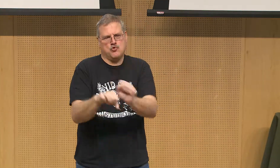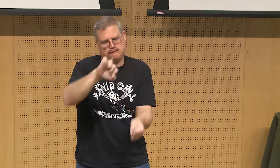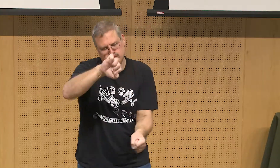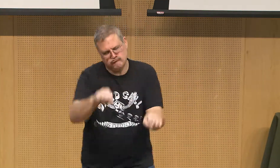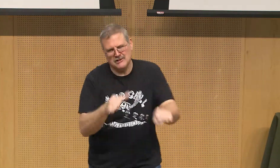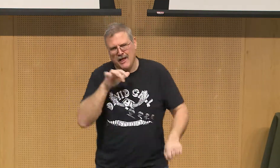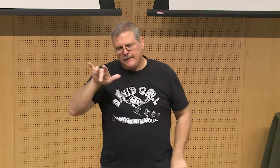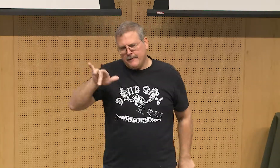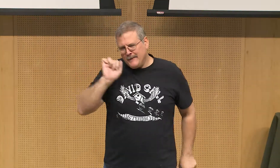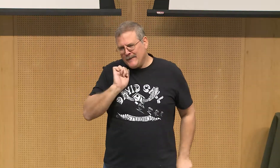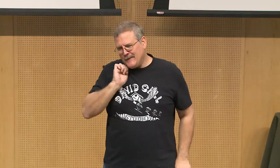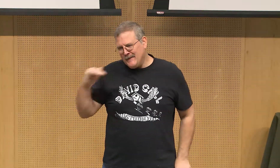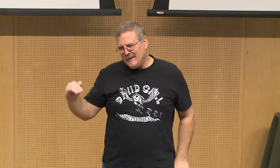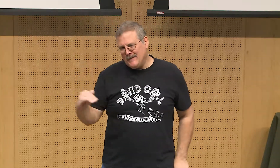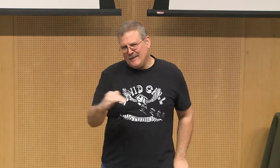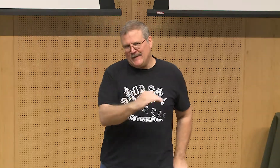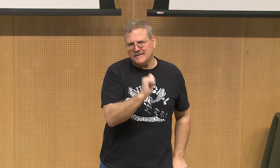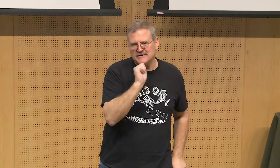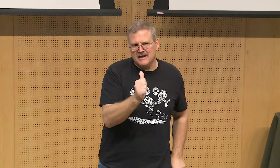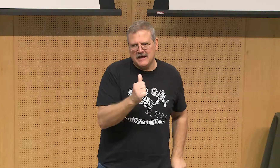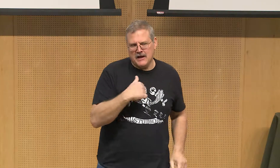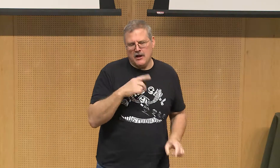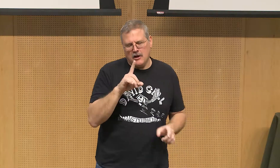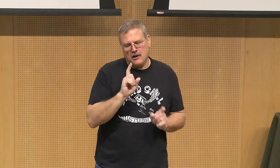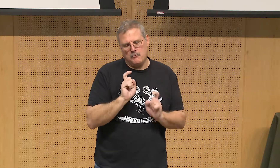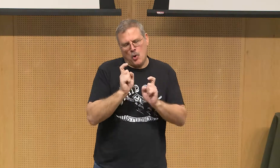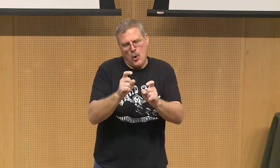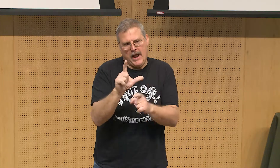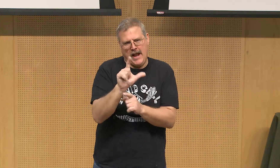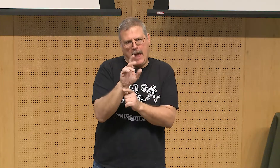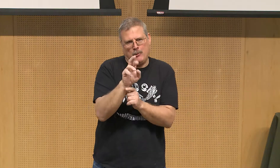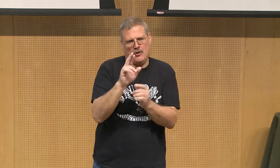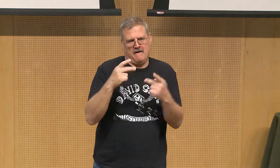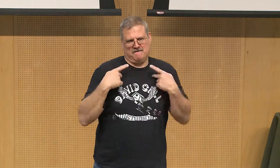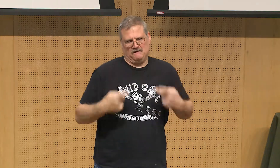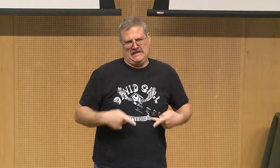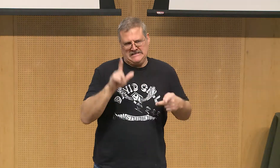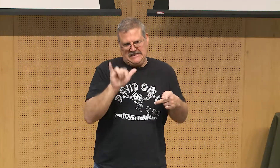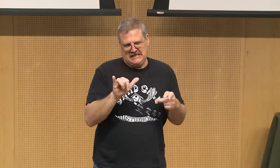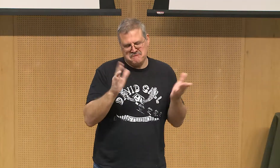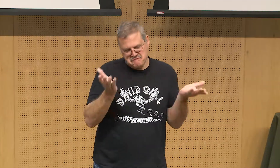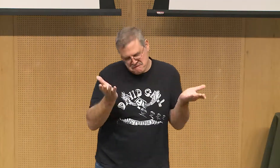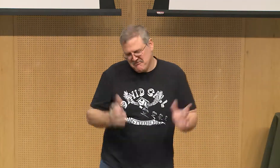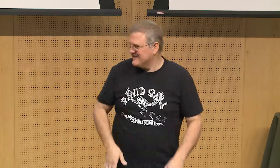It also--you know, it has a hand crank. The fancier machines are digitally run by a push of a button,